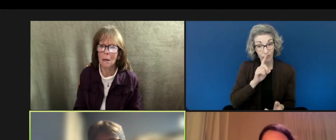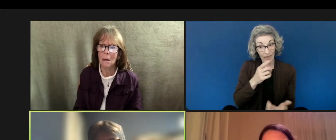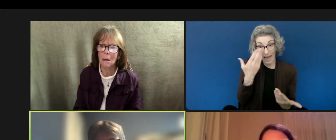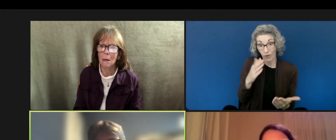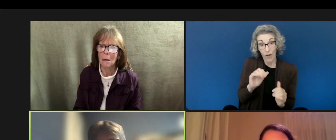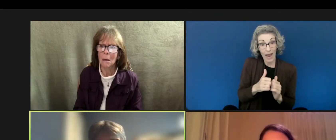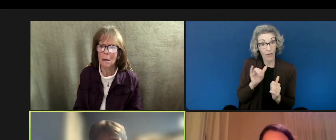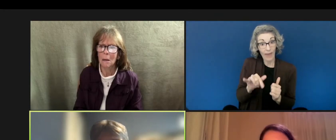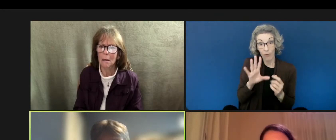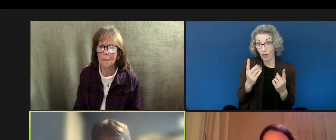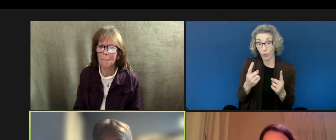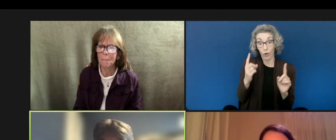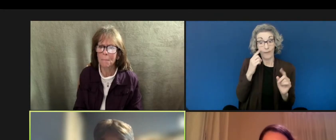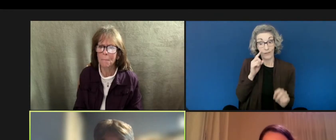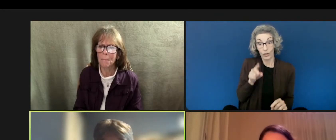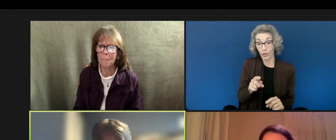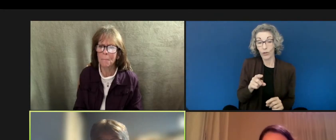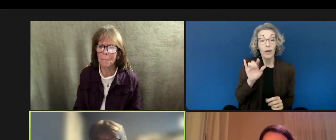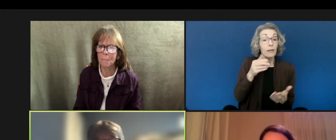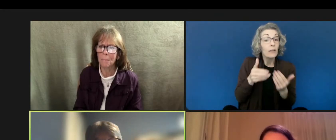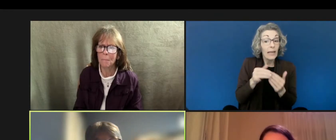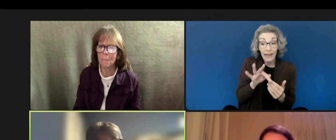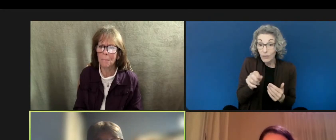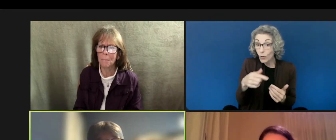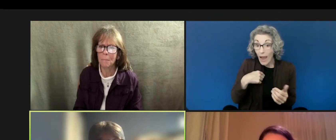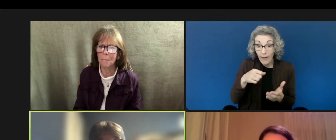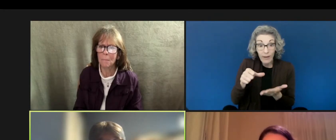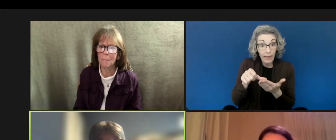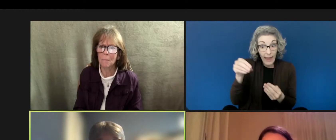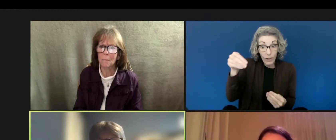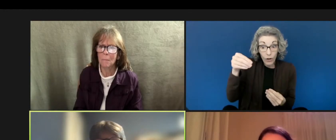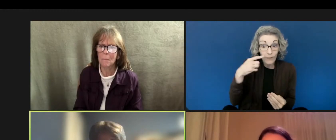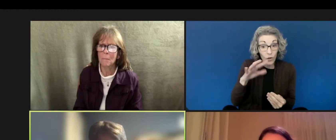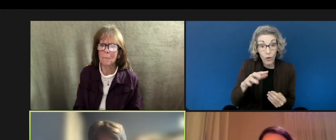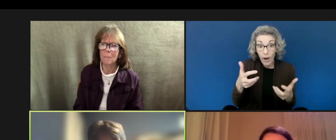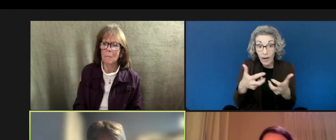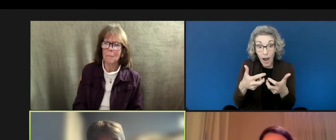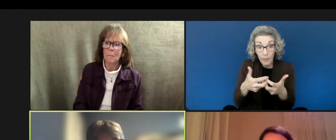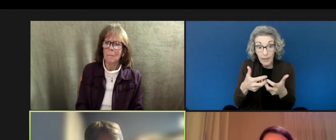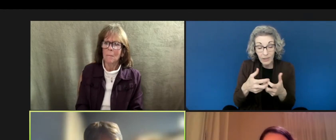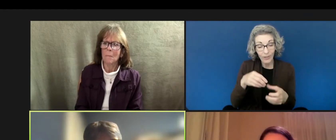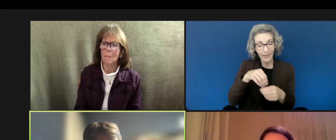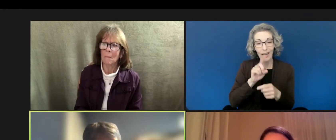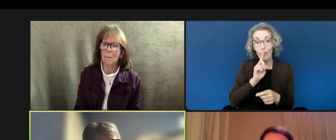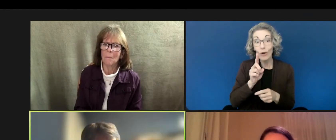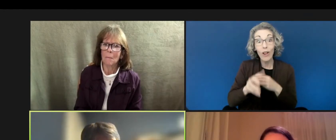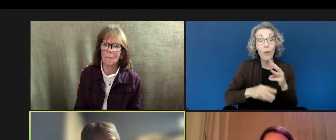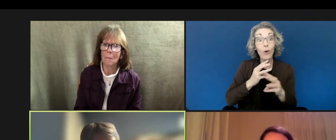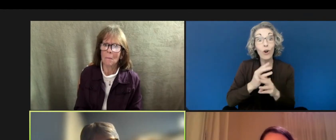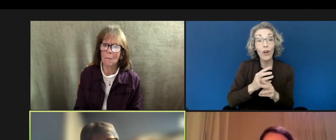Even if you have a letter for your accommodation, in the real world, it's gonna be really, really, hard to accommodate you, so